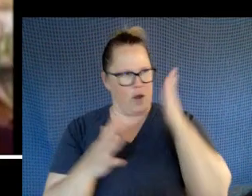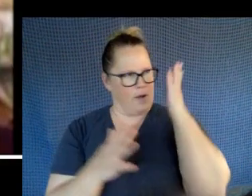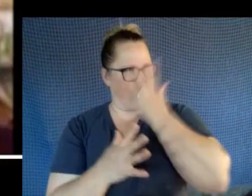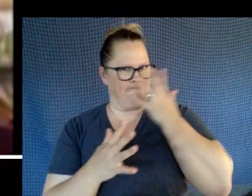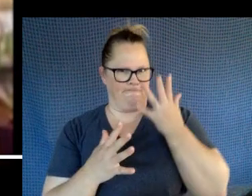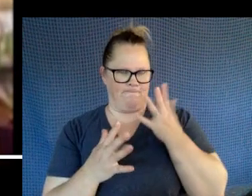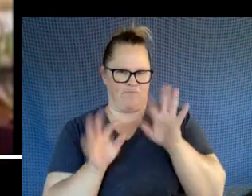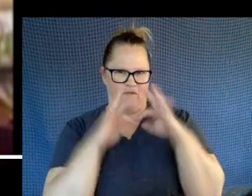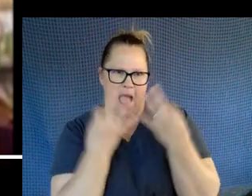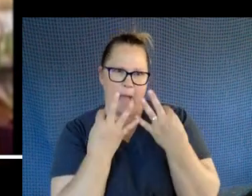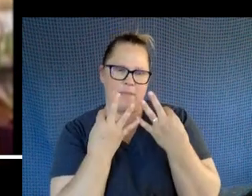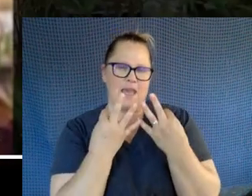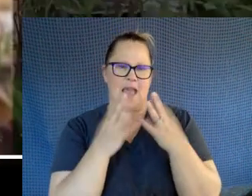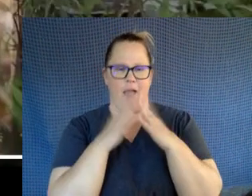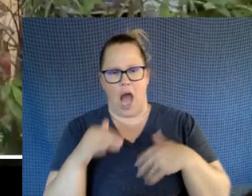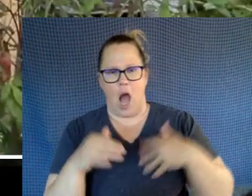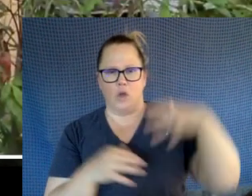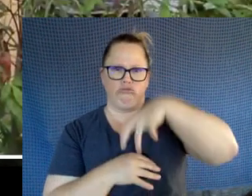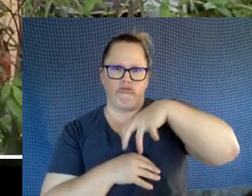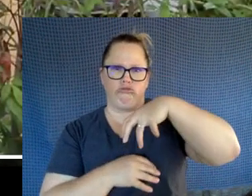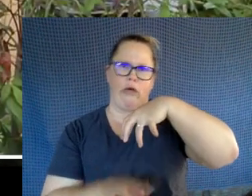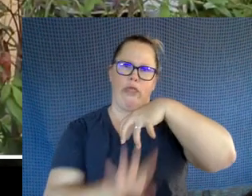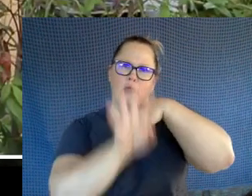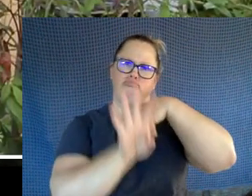in front of their house there they've got their grandmother with them they've